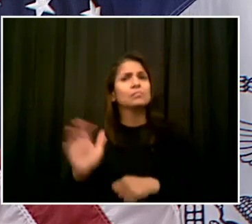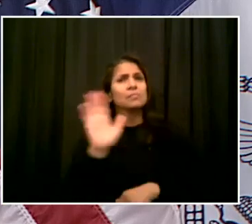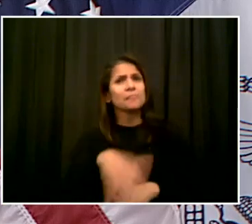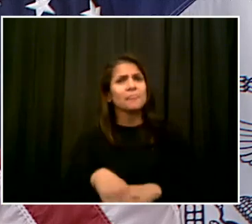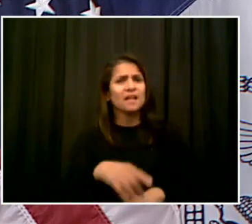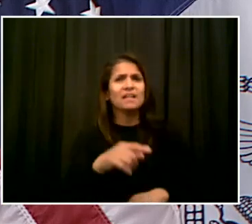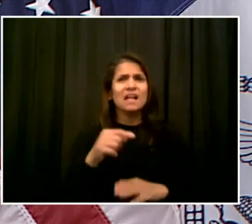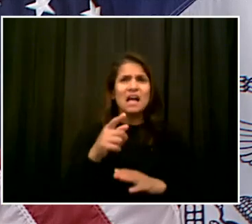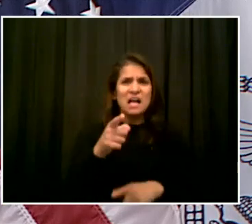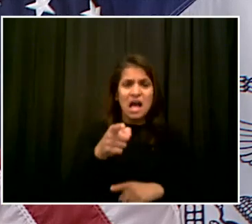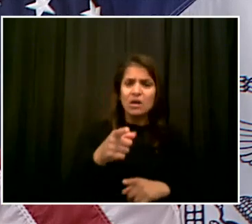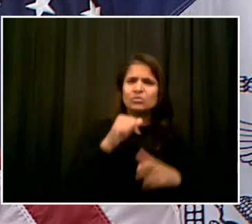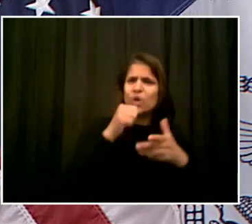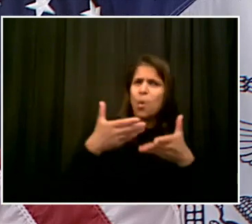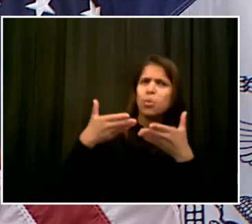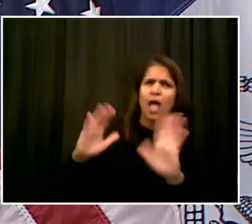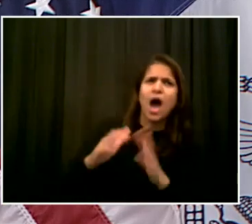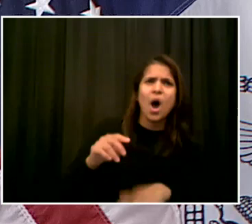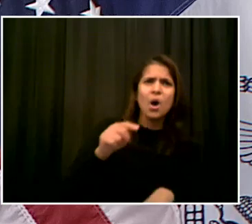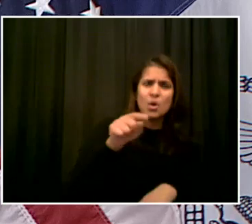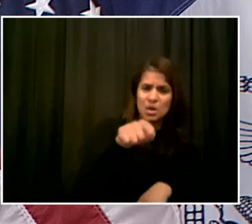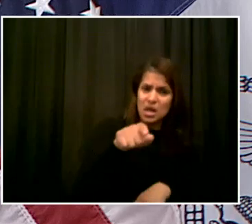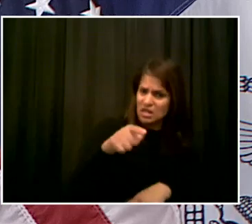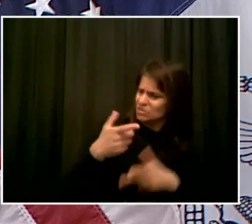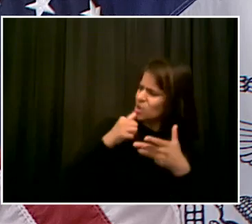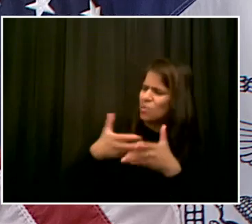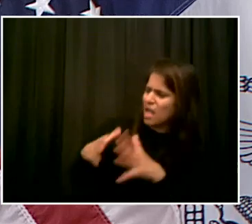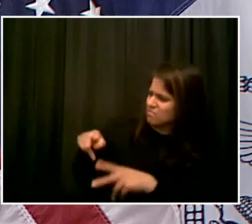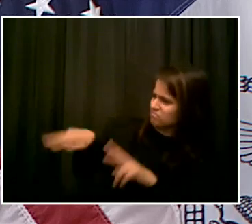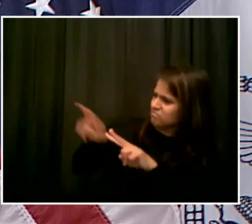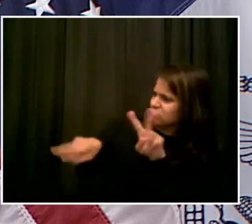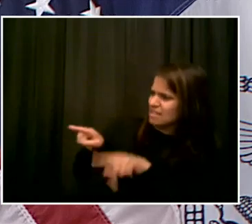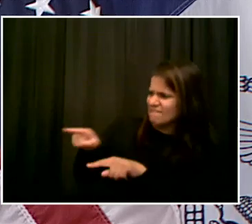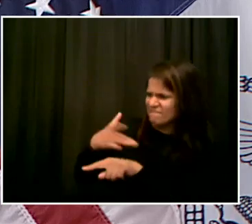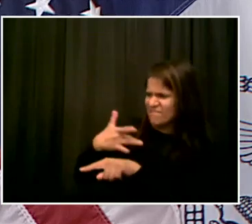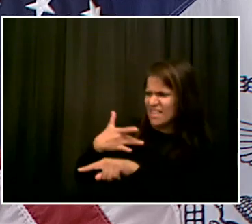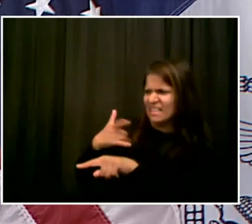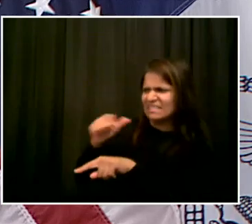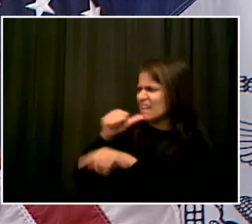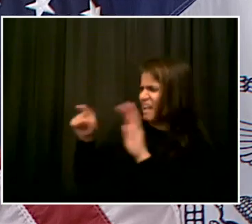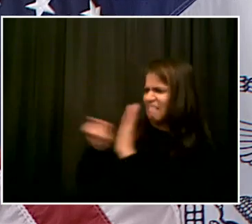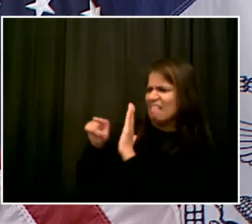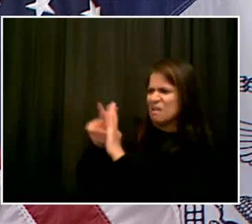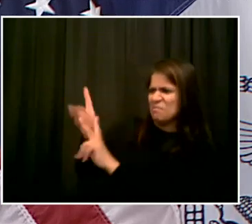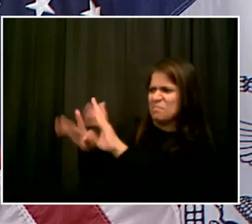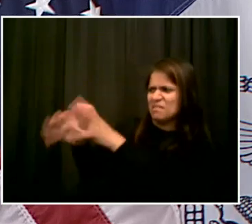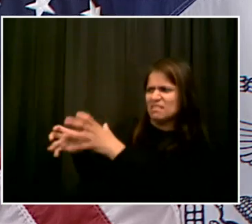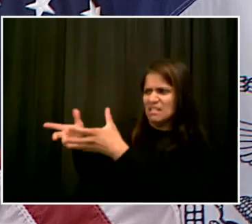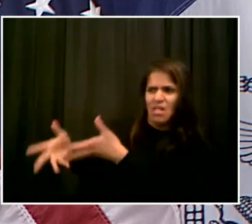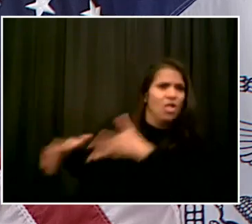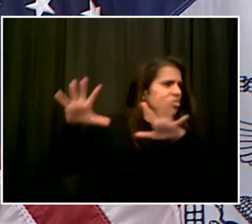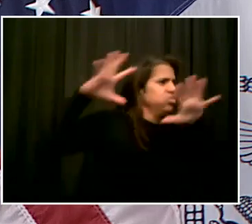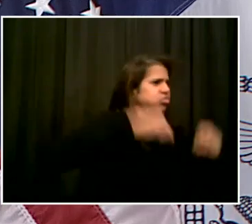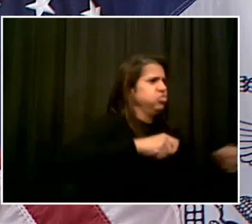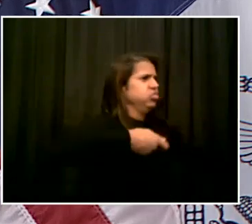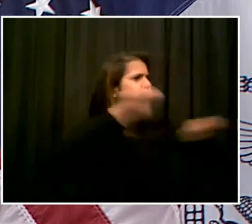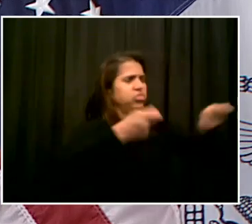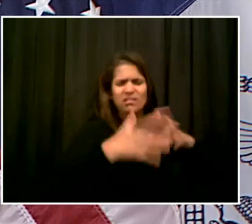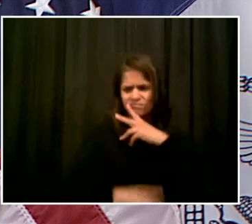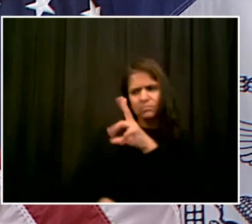PEOPLE. DO NOT LET THEM CALL THE SHOTS. IT'S YOUR COUMMNYIT, OYU CALL THE SHOTS, SO RICH, I'VE